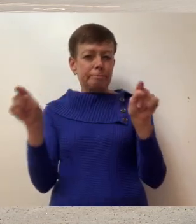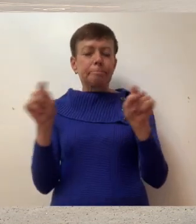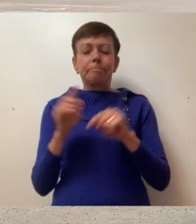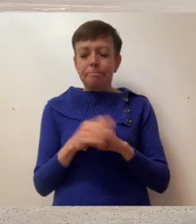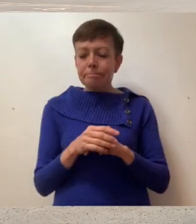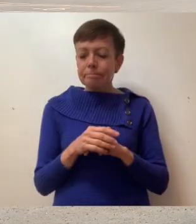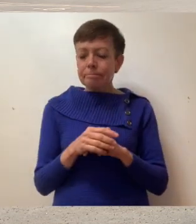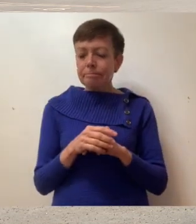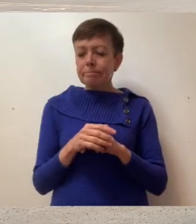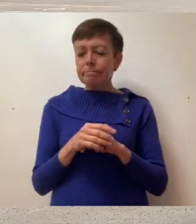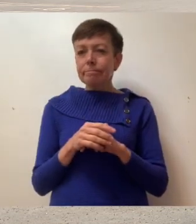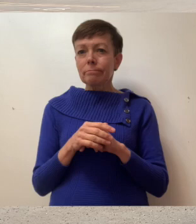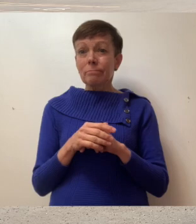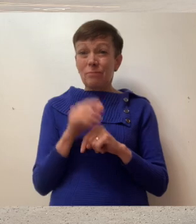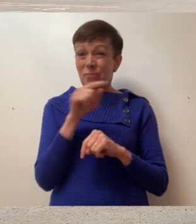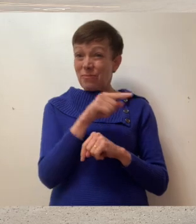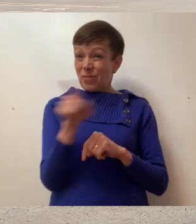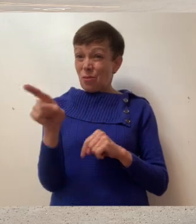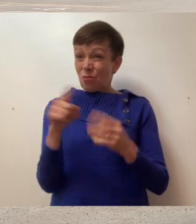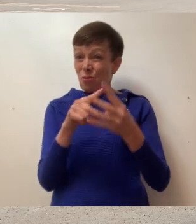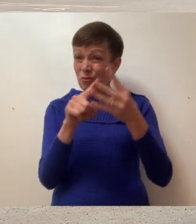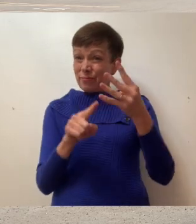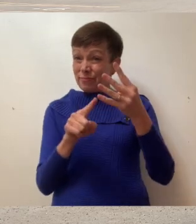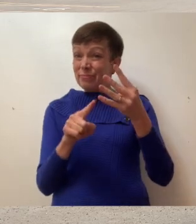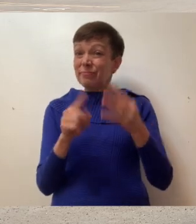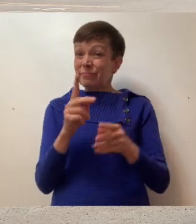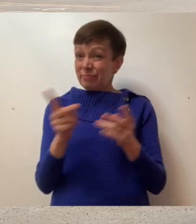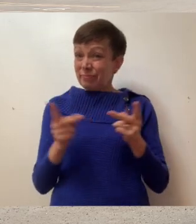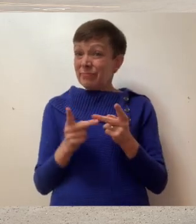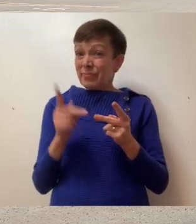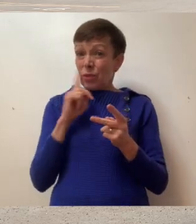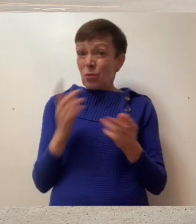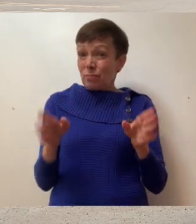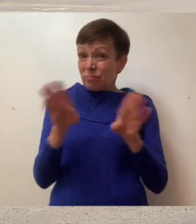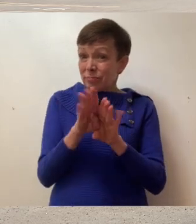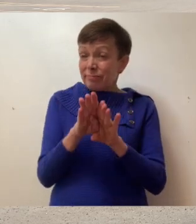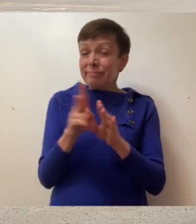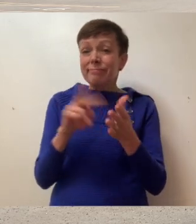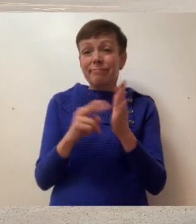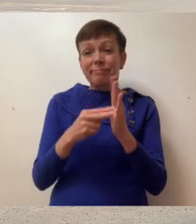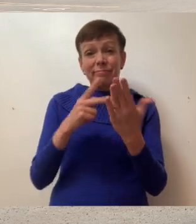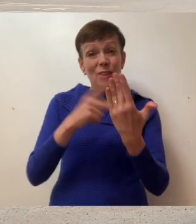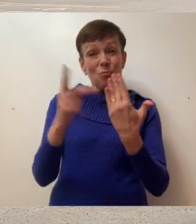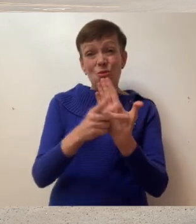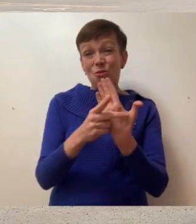With these facilities remaining closed, these programs will unfortunately have to be cancelled.